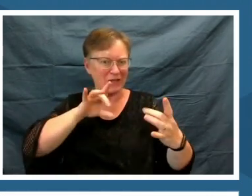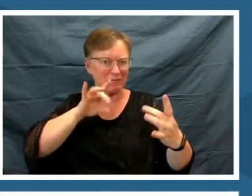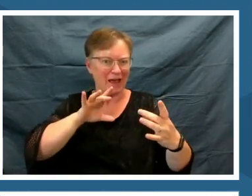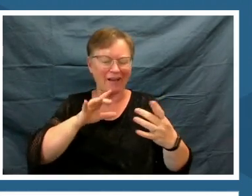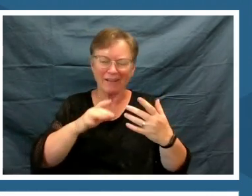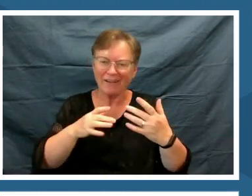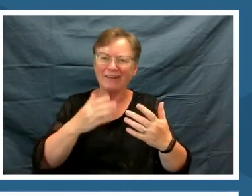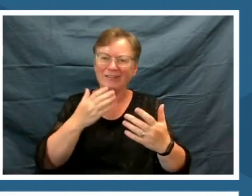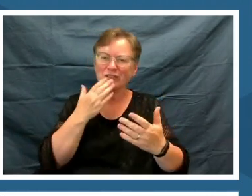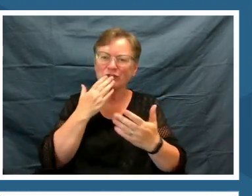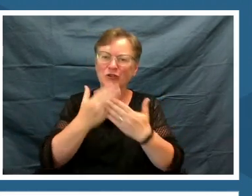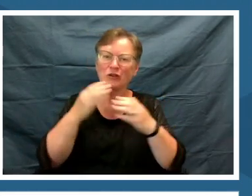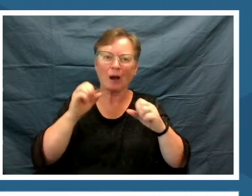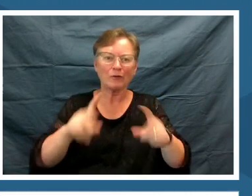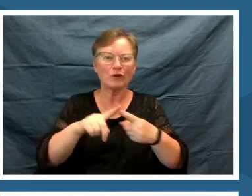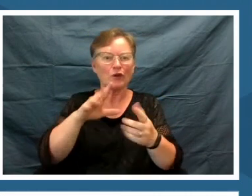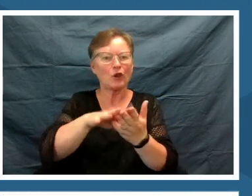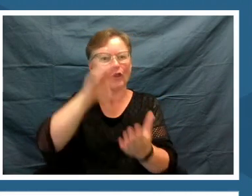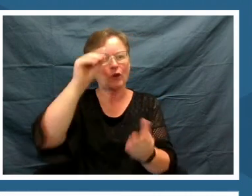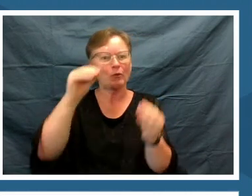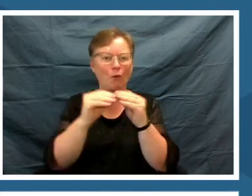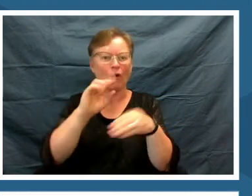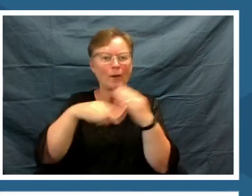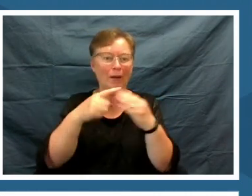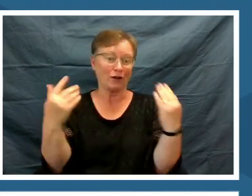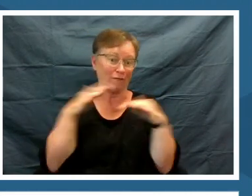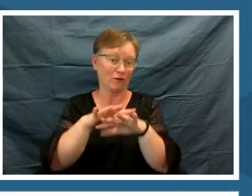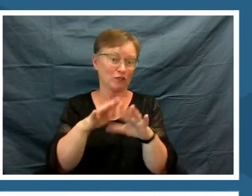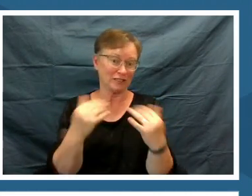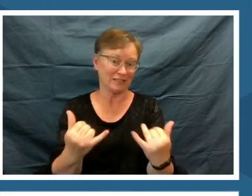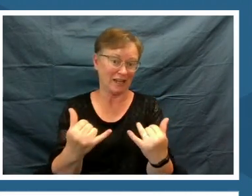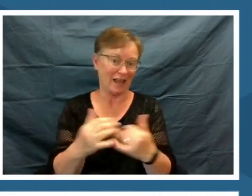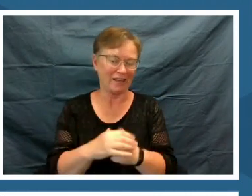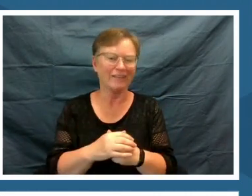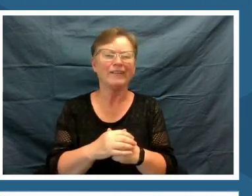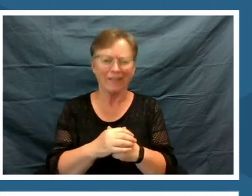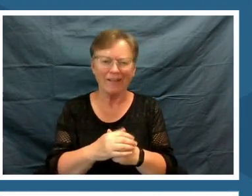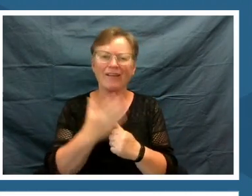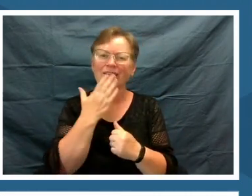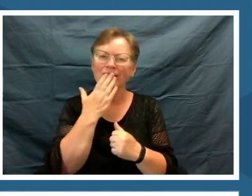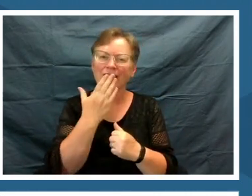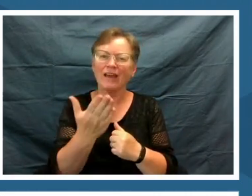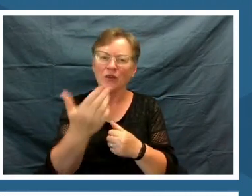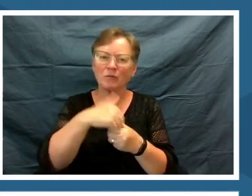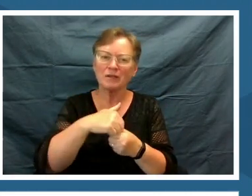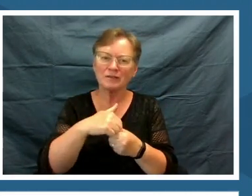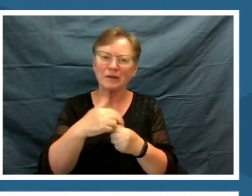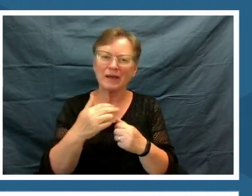convergence today so thanks everybody for participating there